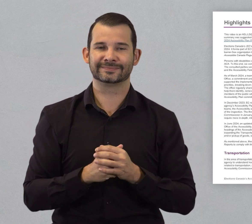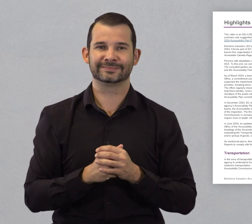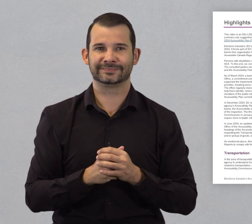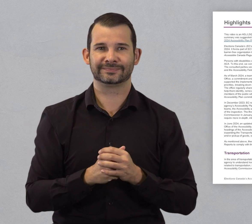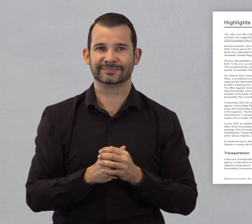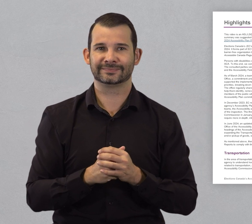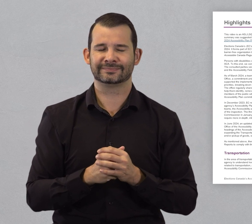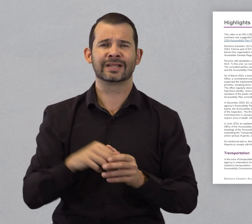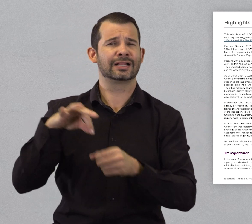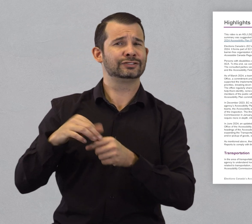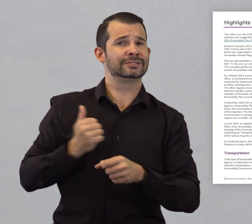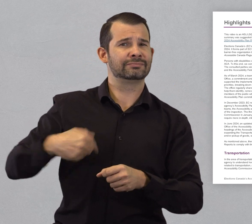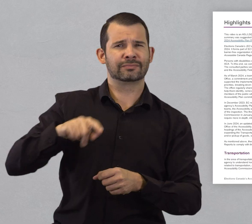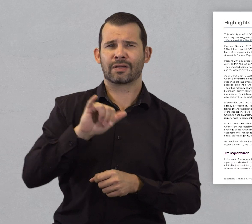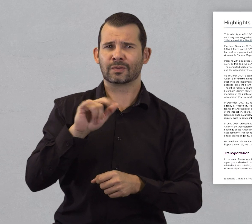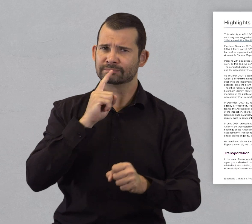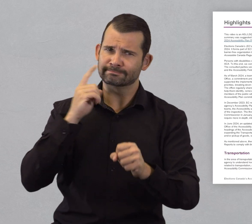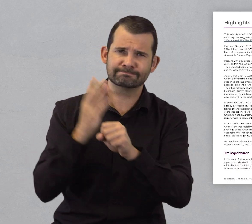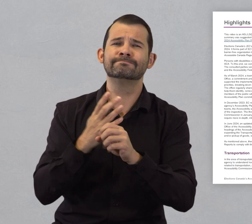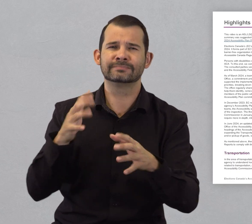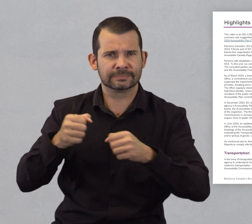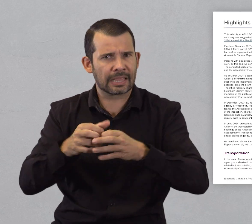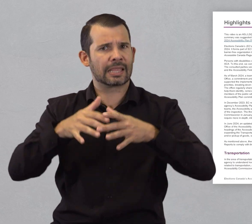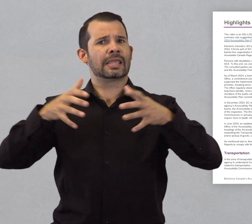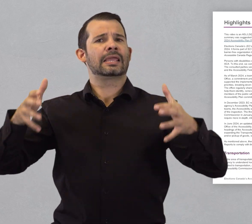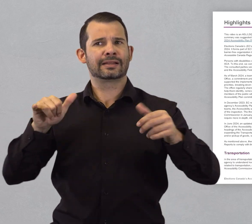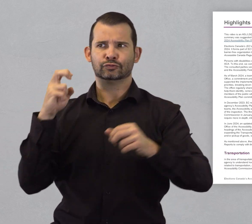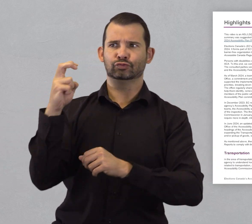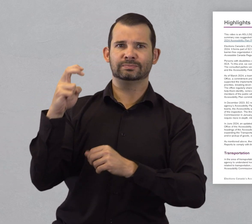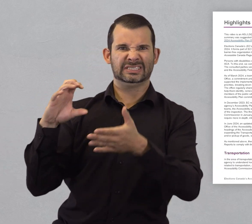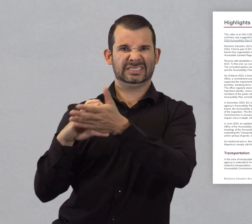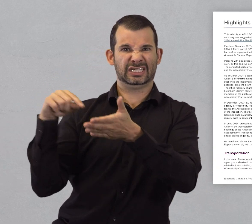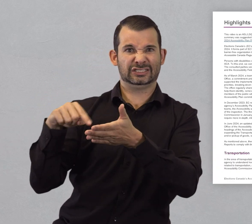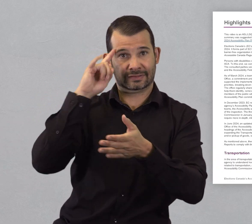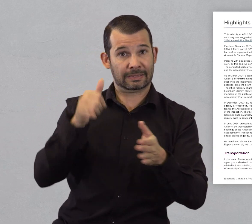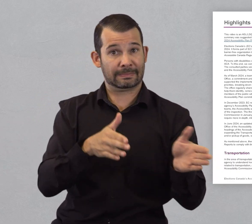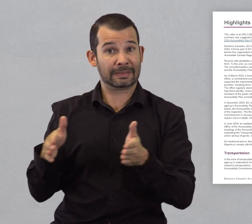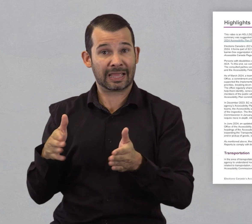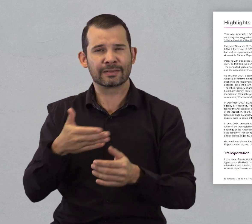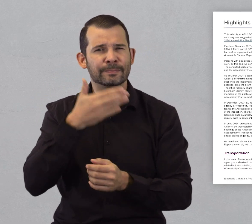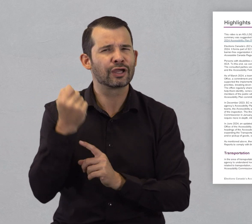EC also committed to expanding the Transportation section of the Plan to better understand the